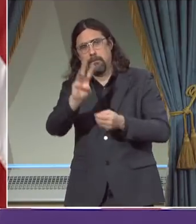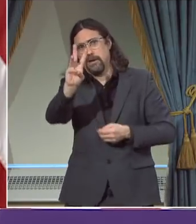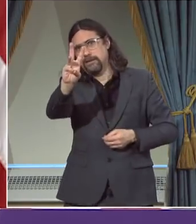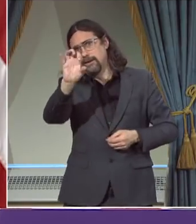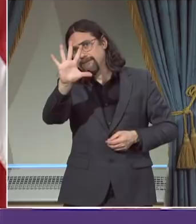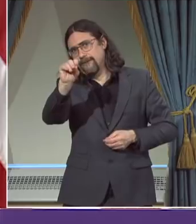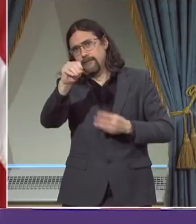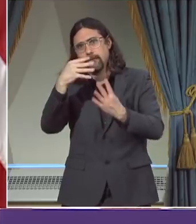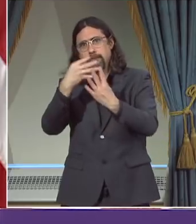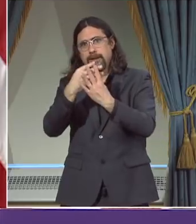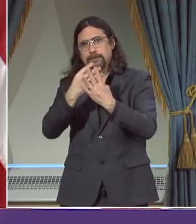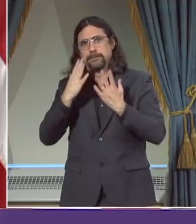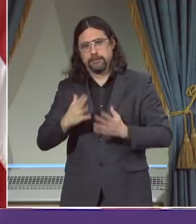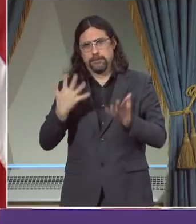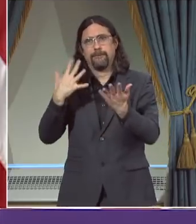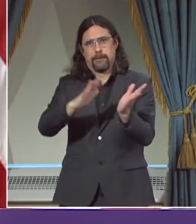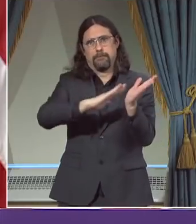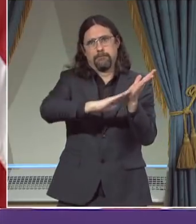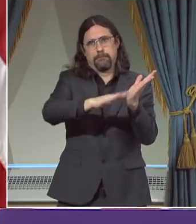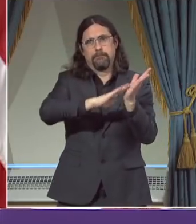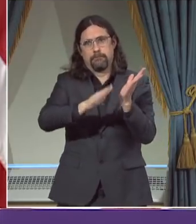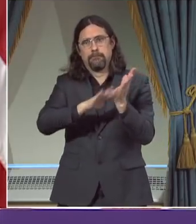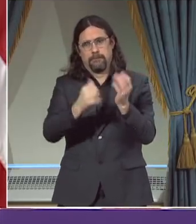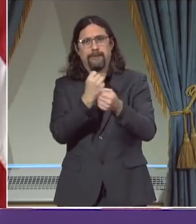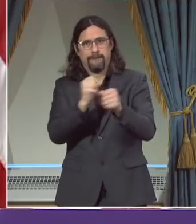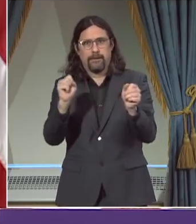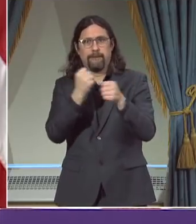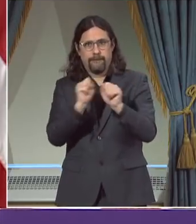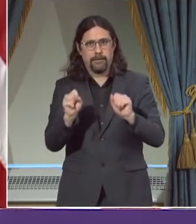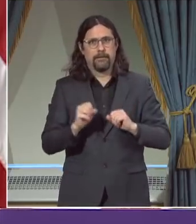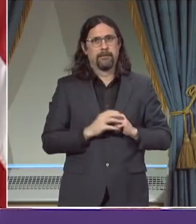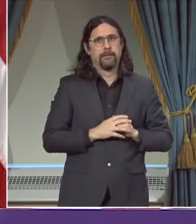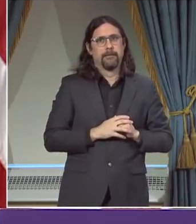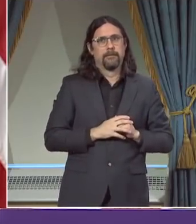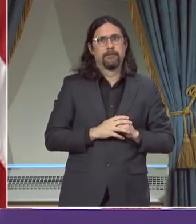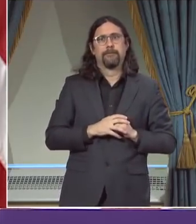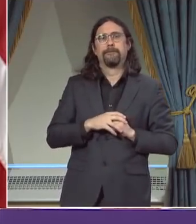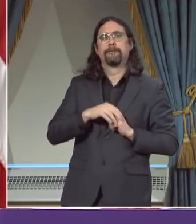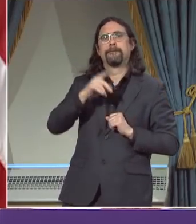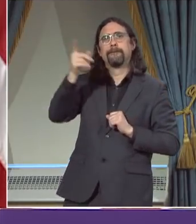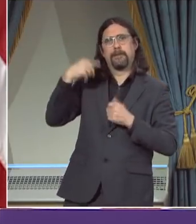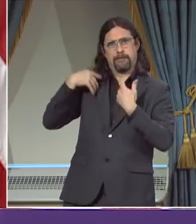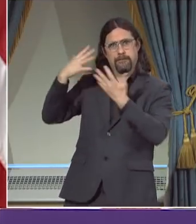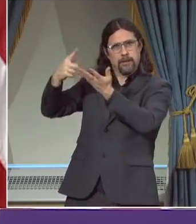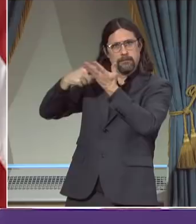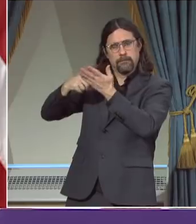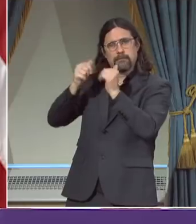WORKING CAREFULLY WITH THE STATE OF NEW YROK NAD THE D.A.s AND BEING